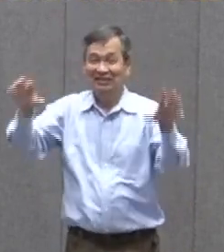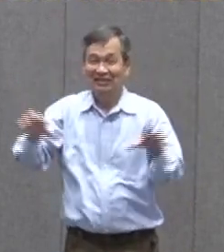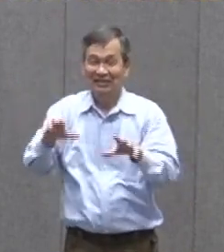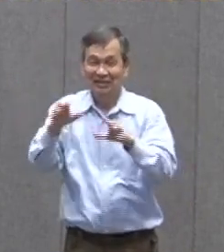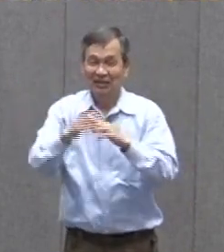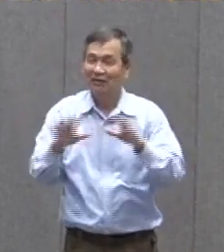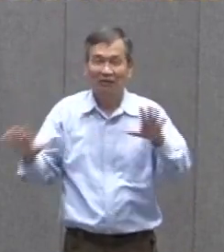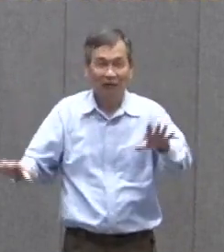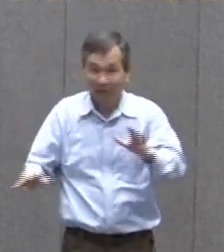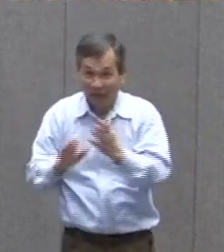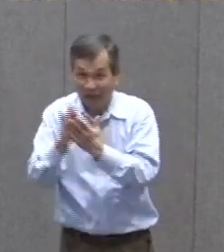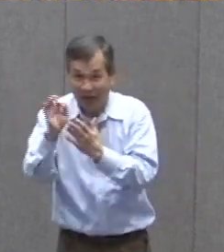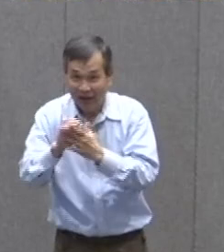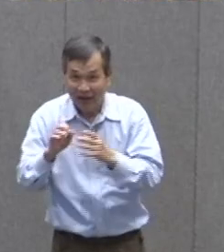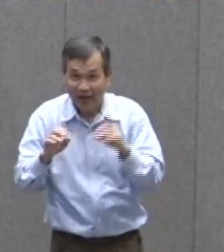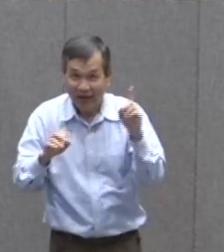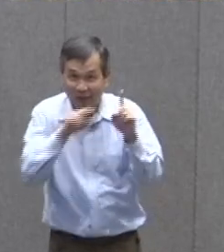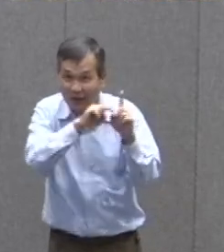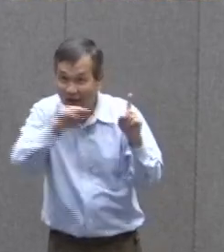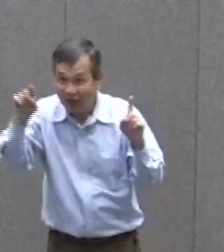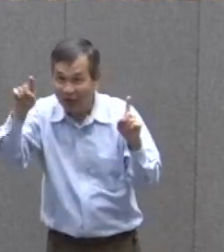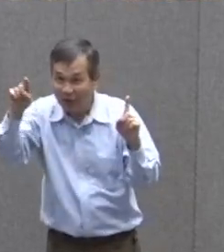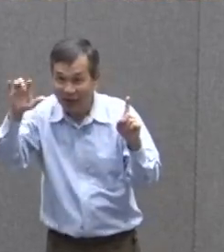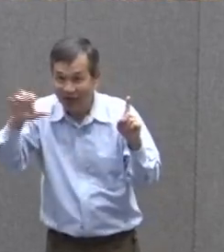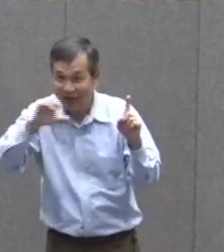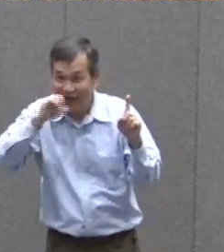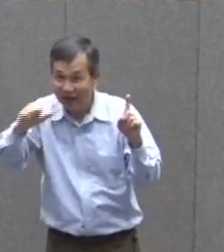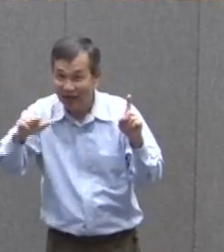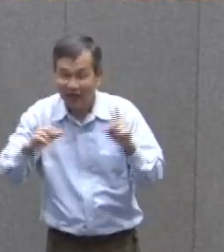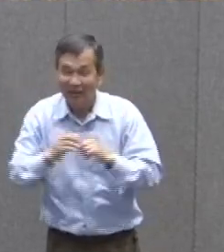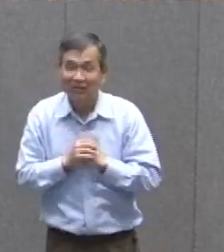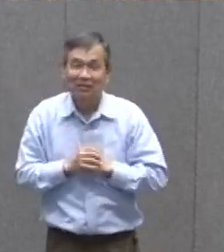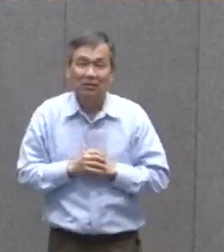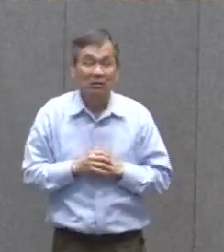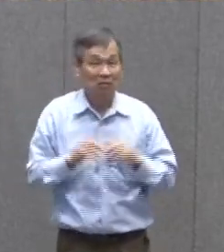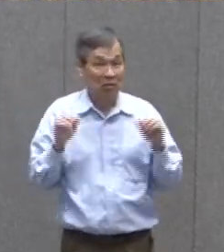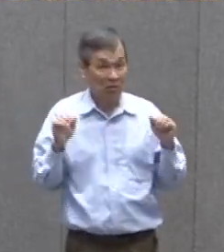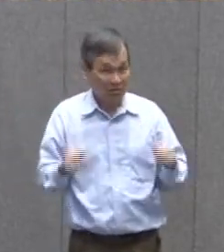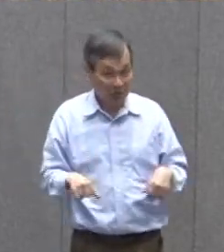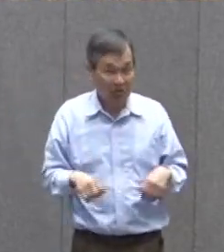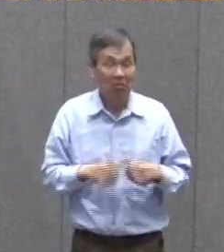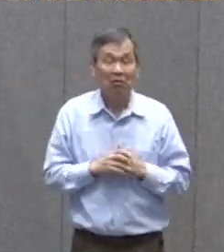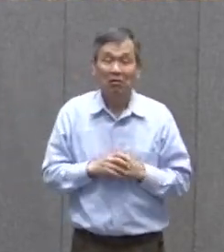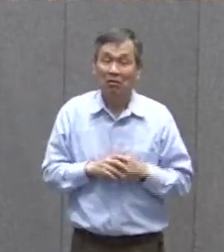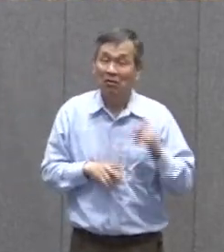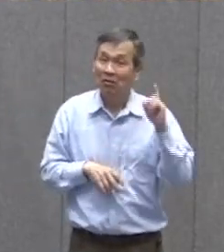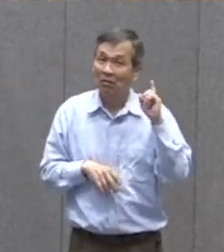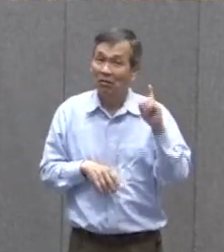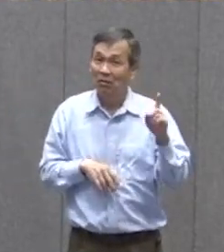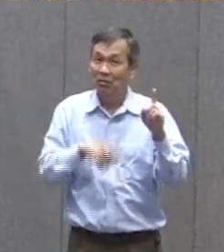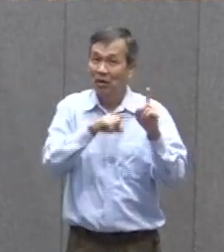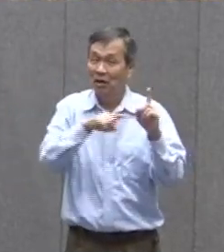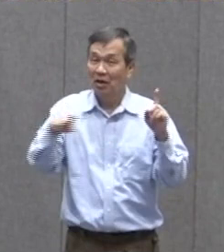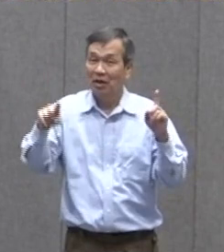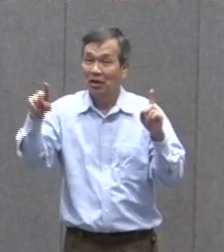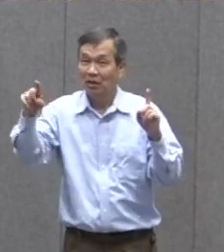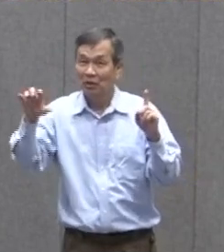We're not gonna count to 100 by ones, but we will count to 100 by tens.